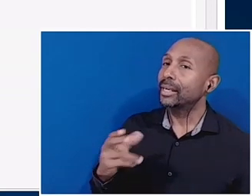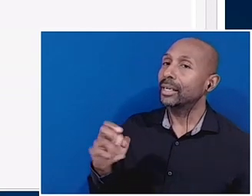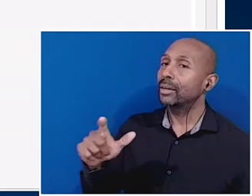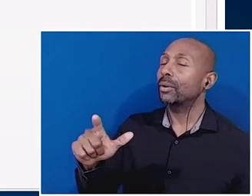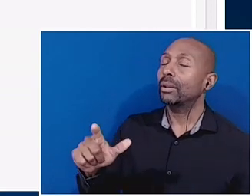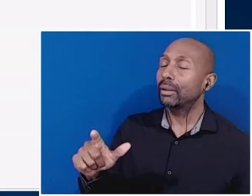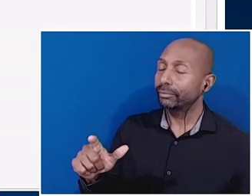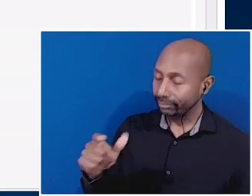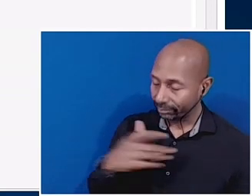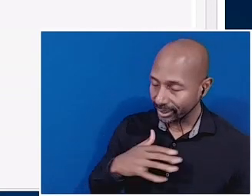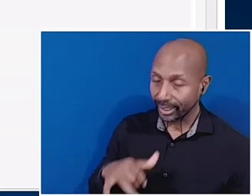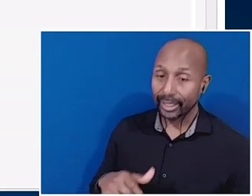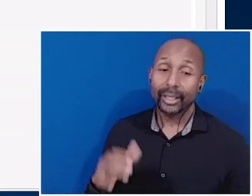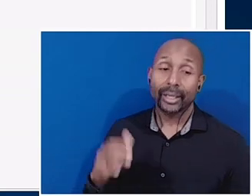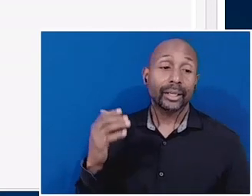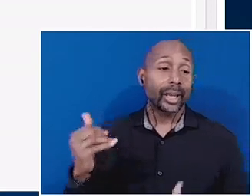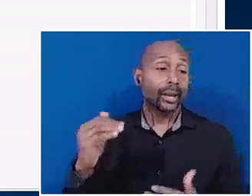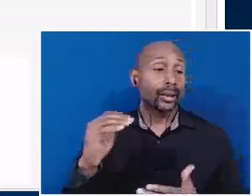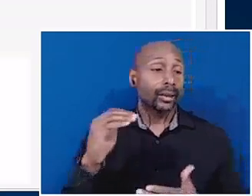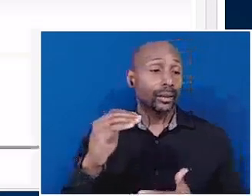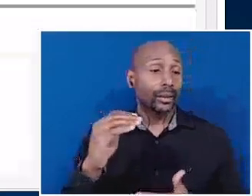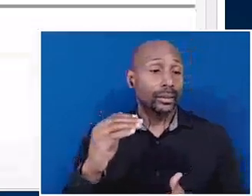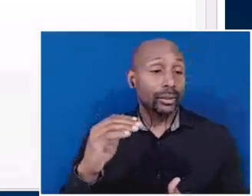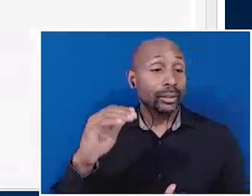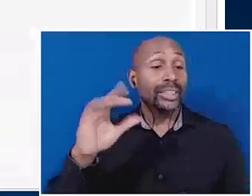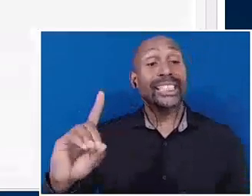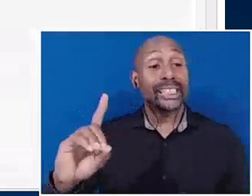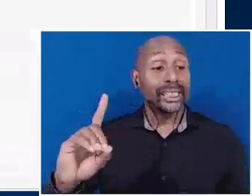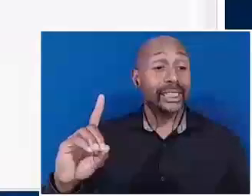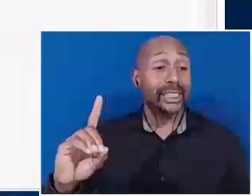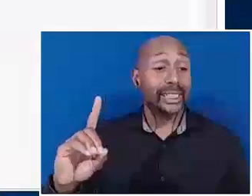institutions and open it up for any comments there.